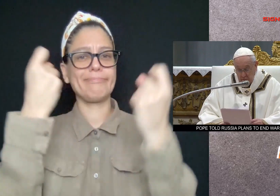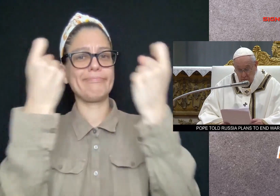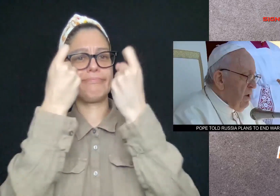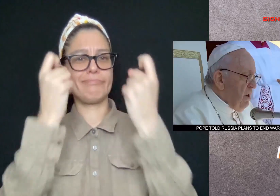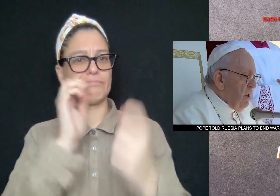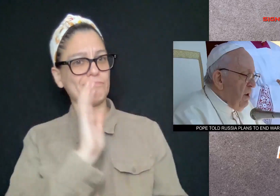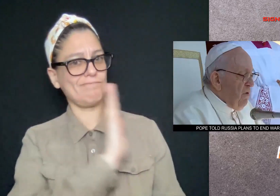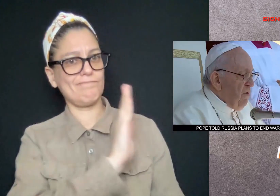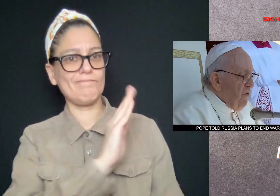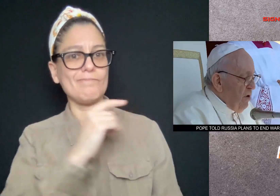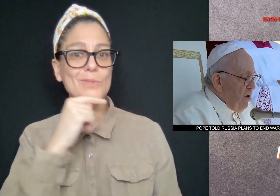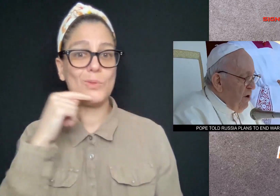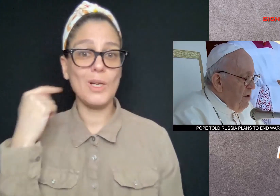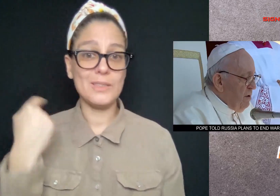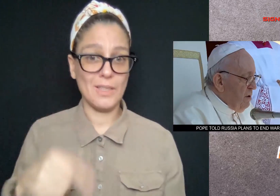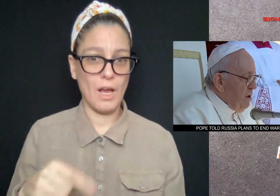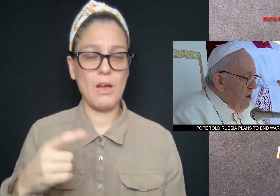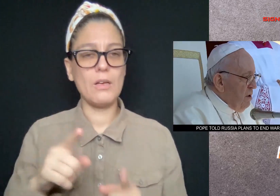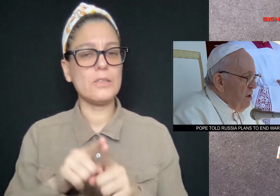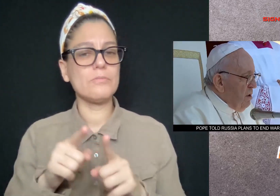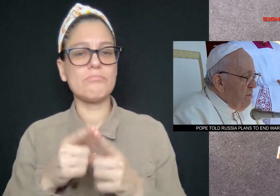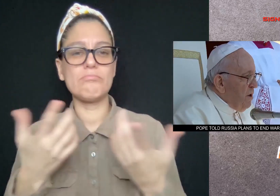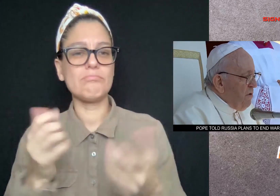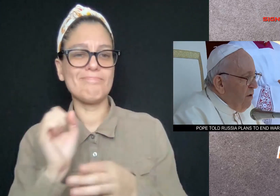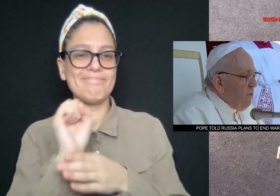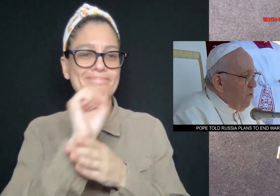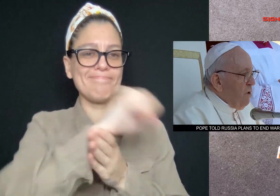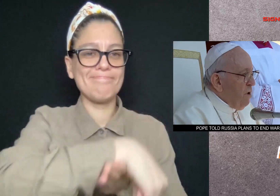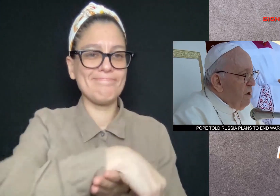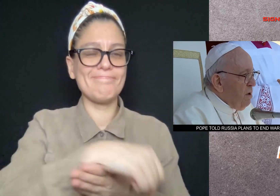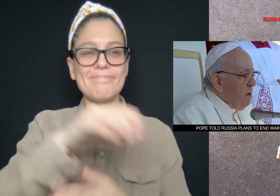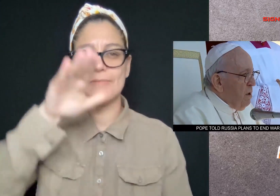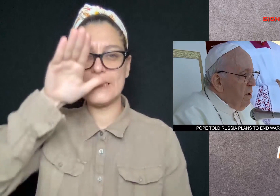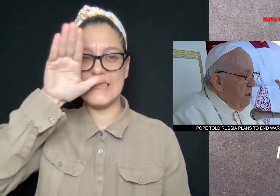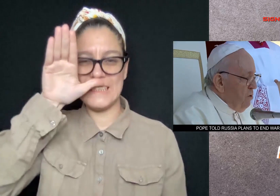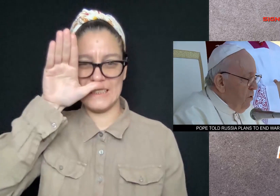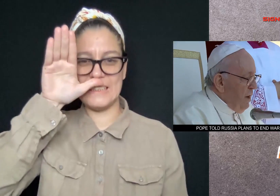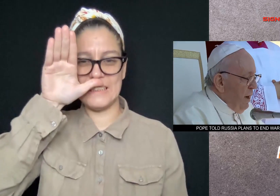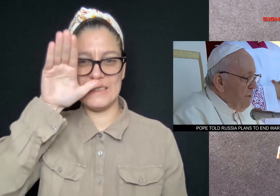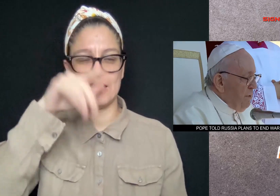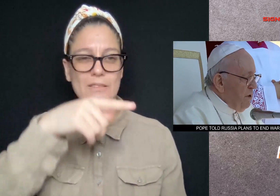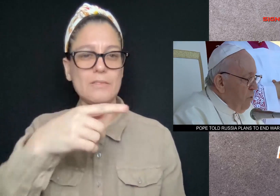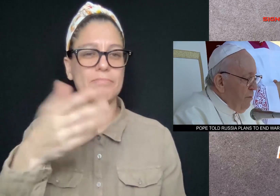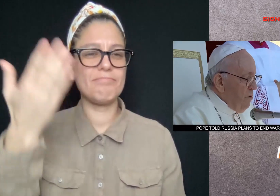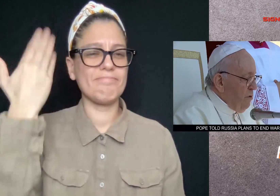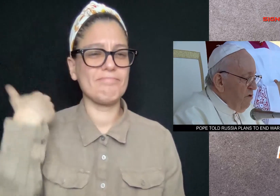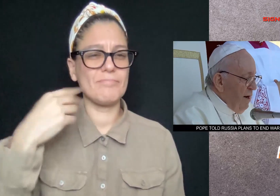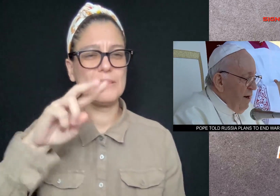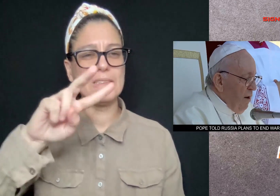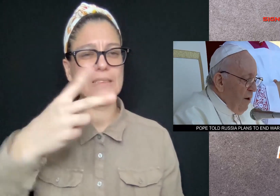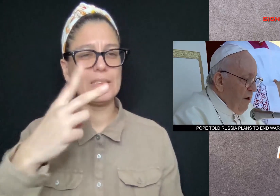May 9 is victory day in Russia celebrating the defeat of the Nazis in World War II